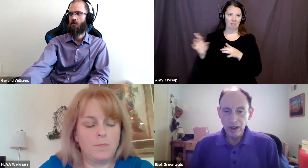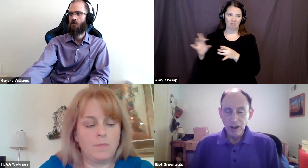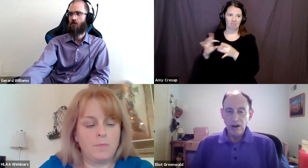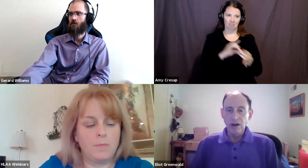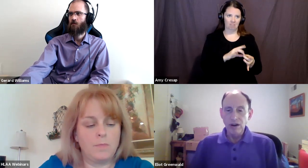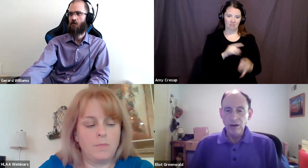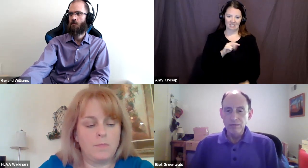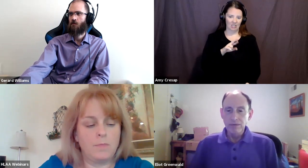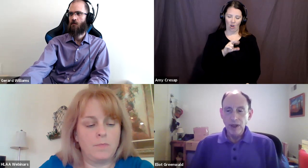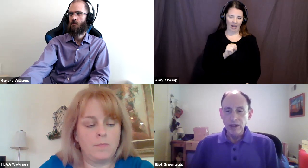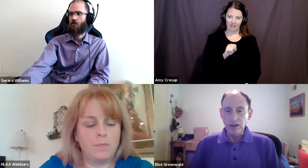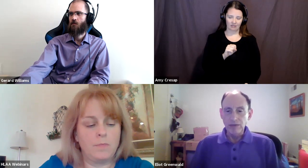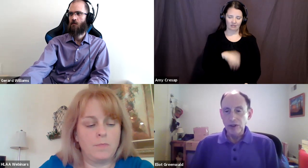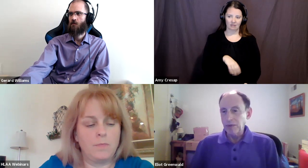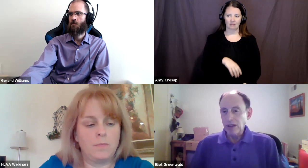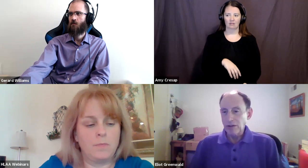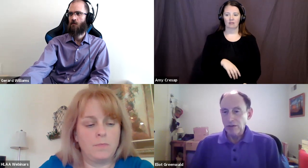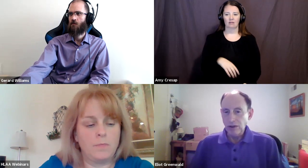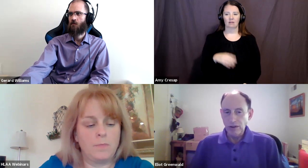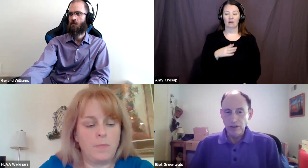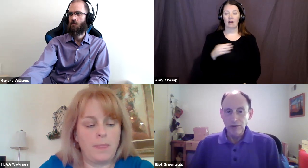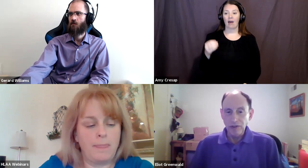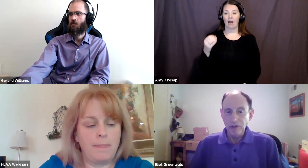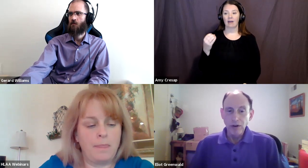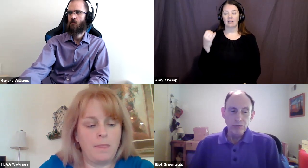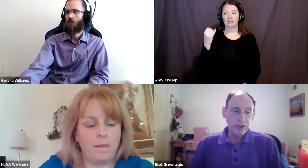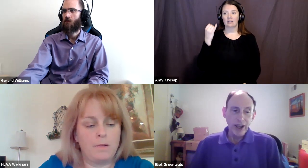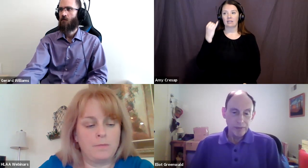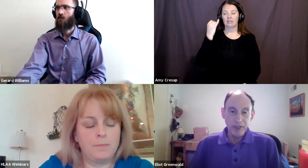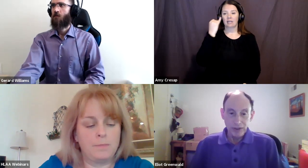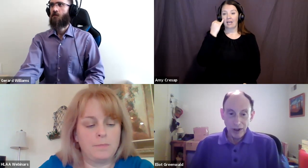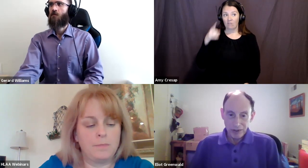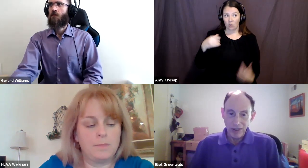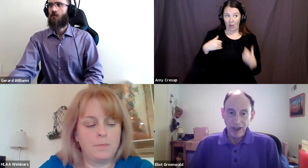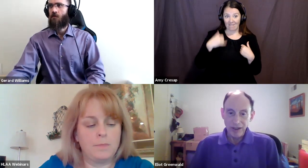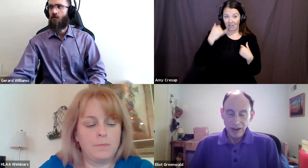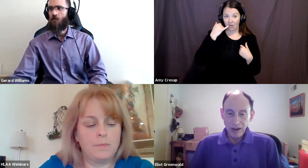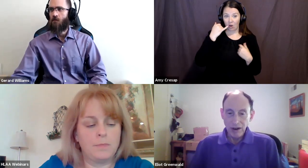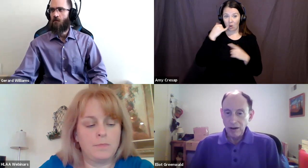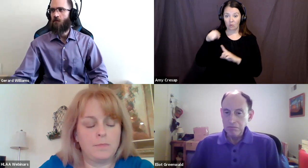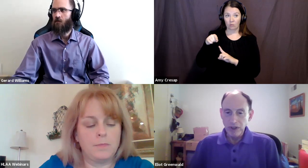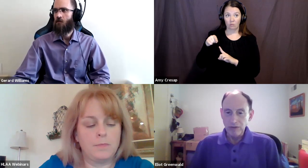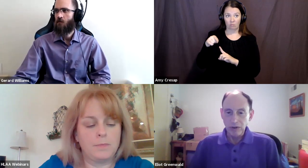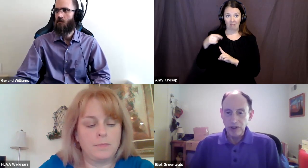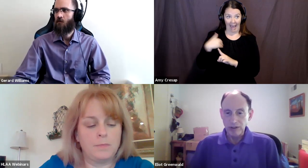And if you can make -- if you have a phone with an app that does that, then of course